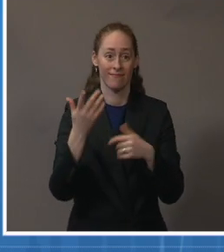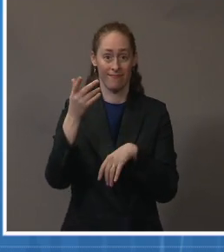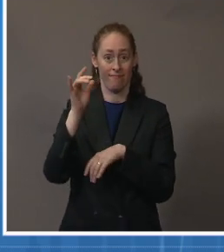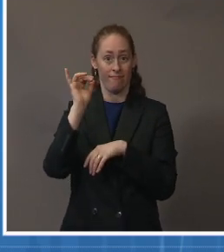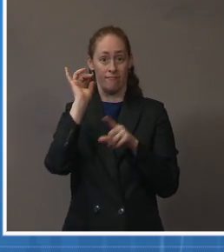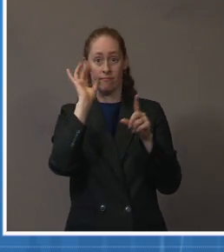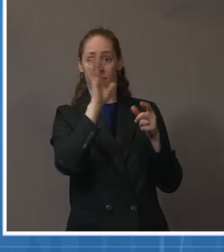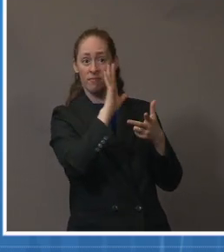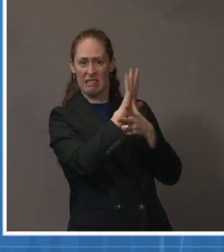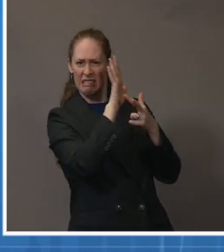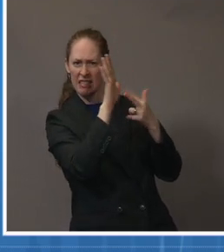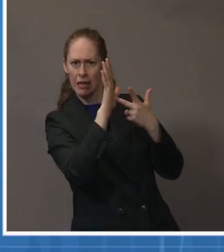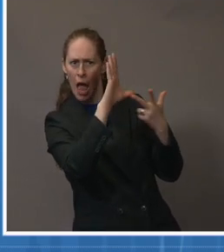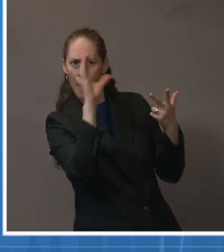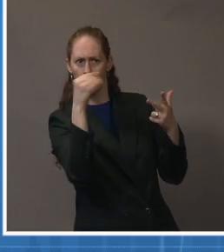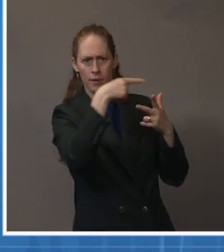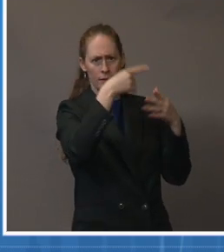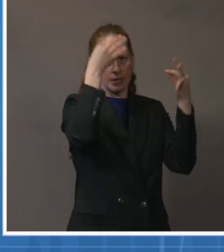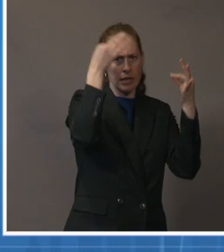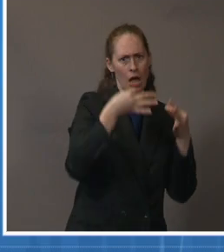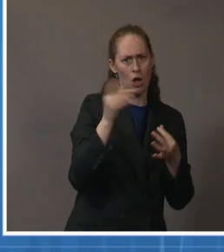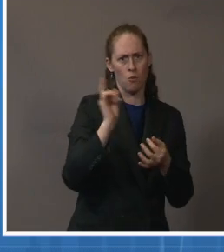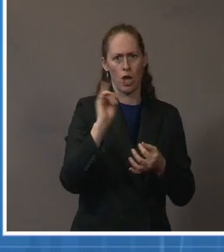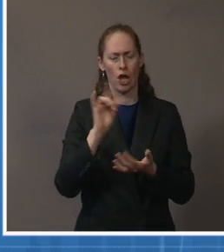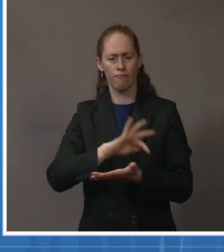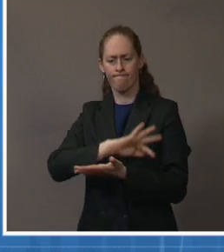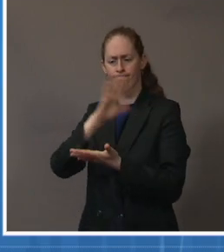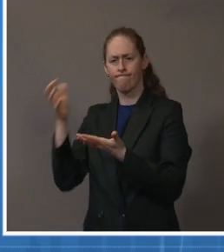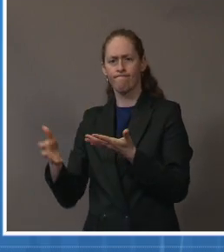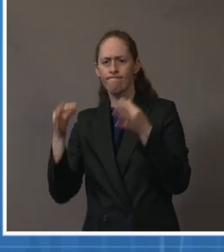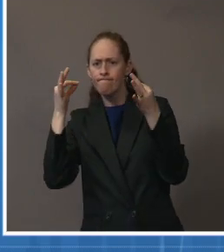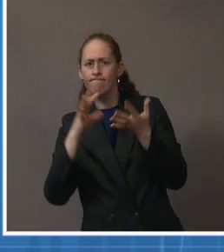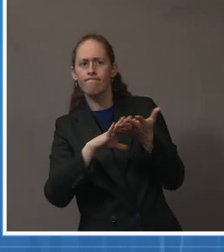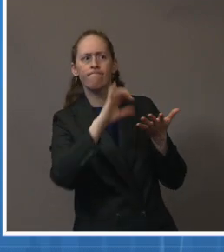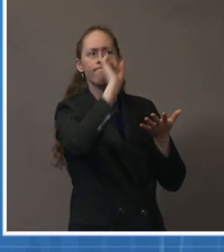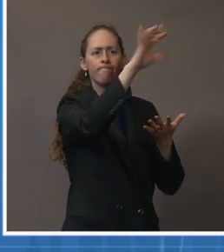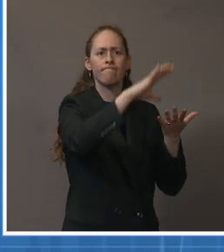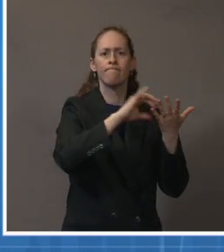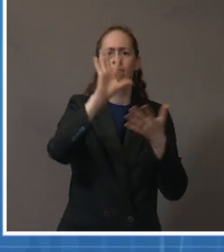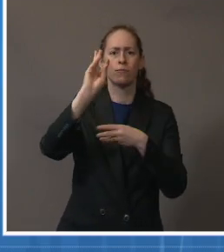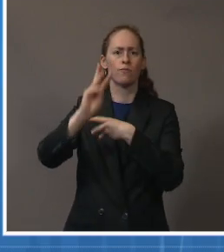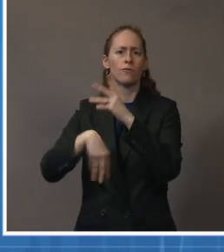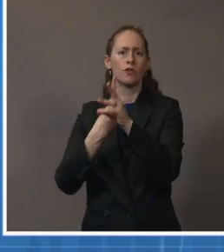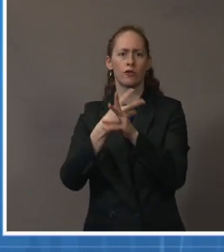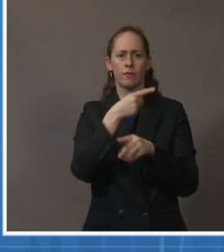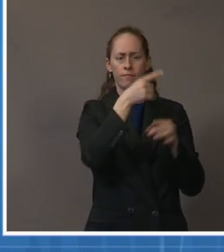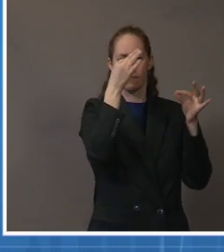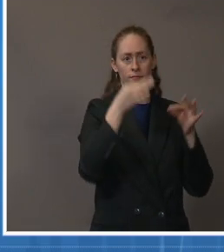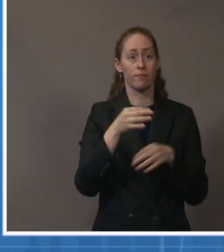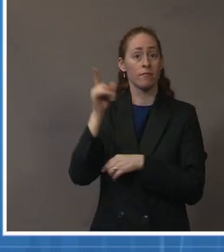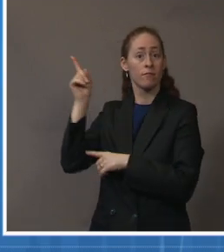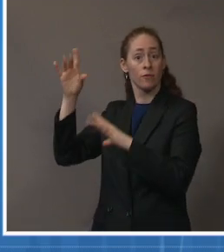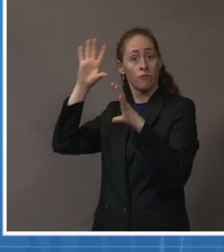For all the progress we've made as a country, as the President reiterated yesterday afternoon, we have millions of Americans